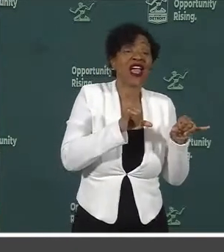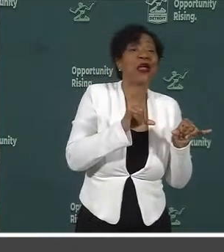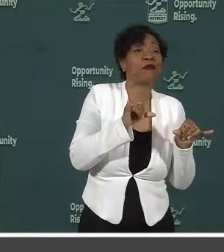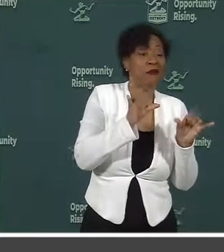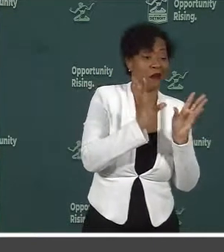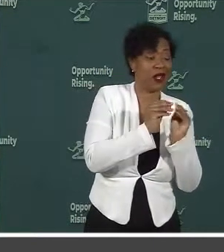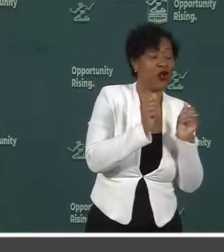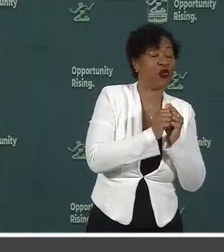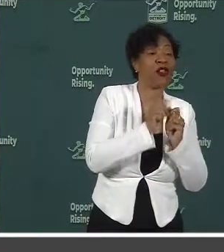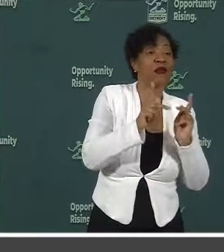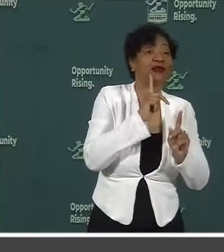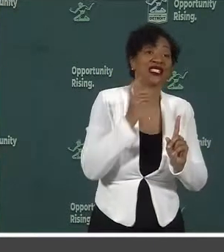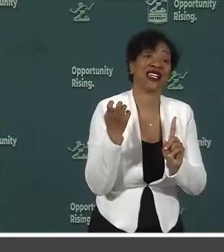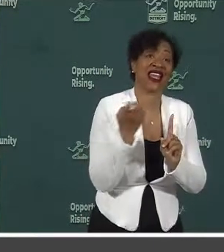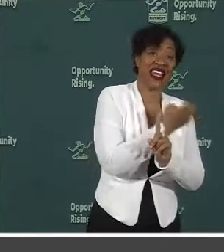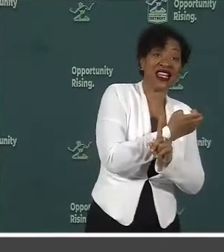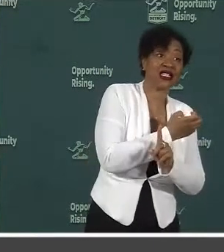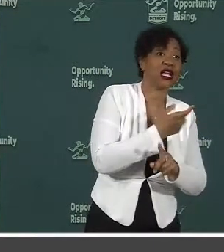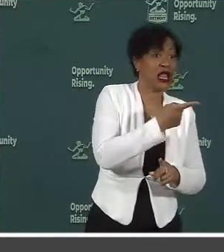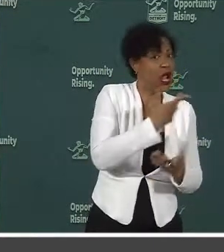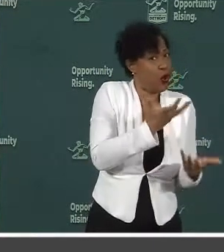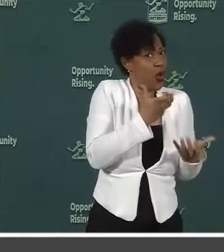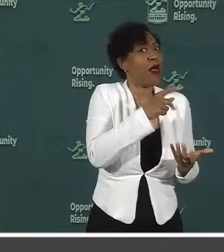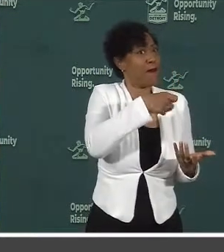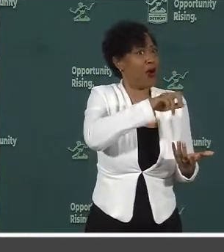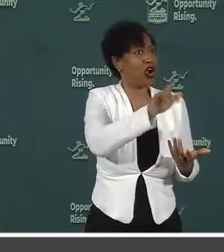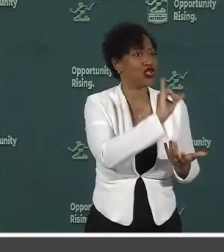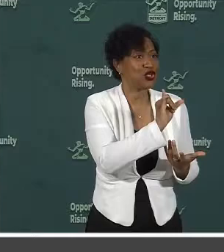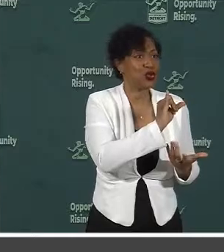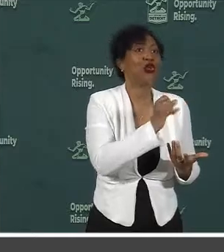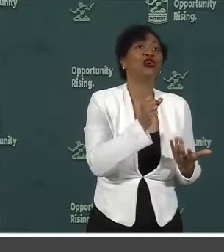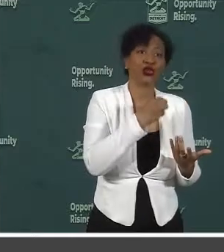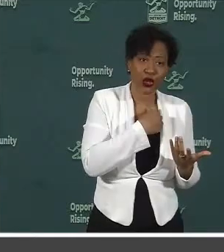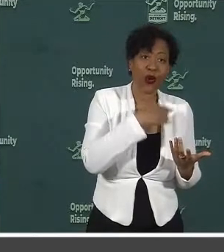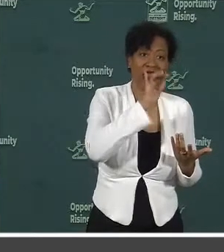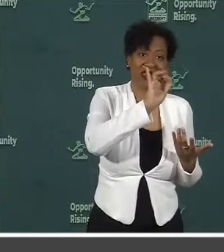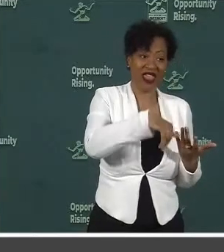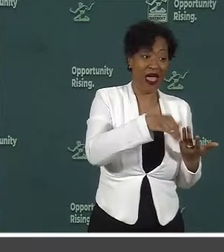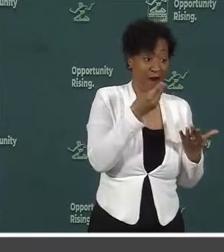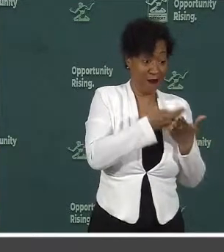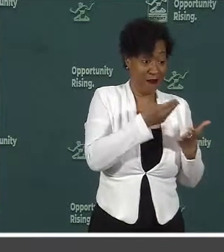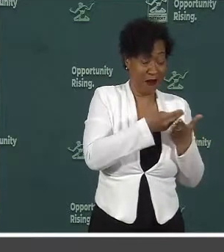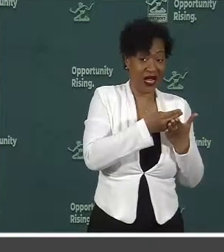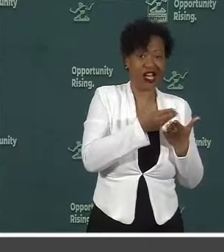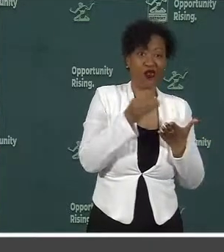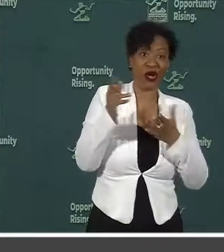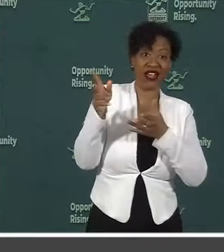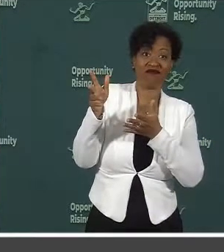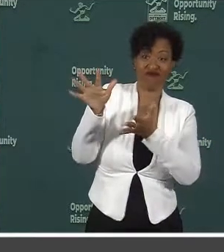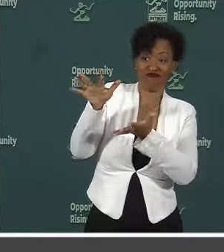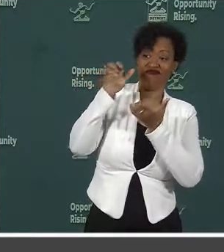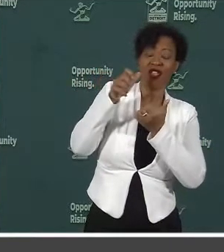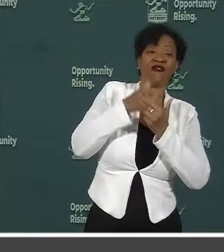SAID WE'D LIKE A PARK AND SO WE TOOK MORE OF THE AMAZON PROCEEDS AND WE BUILT THEM